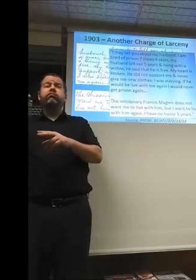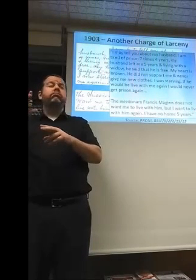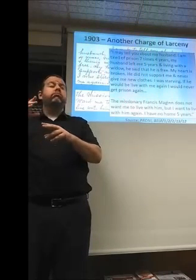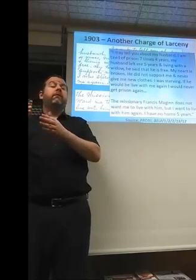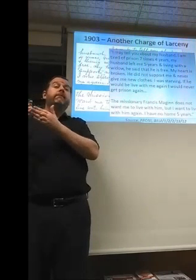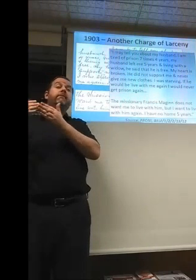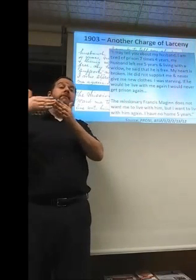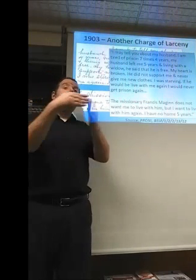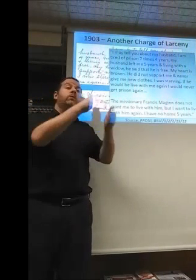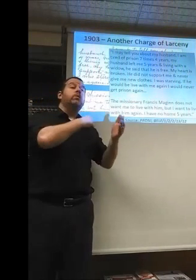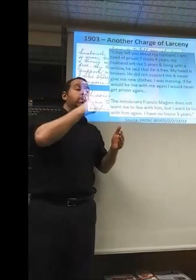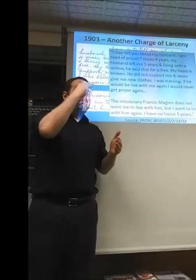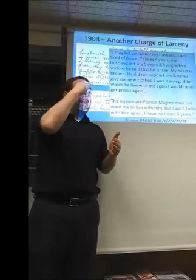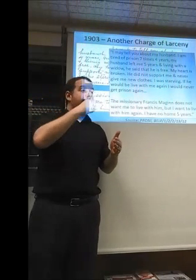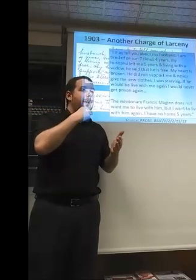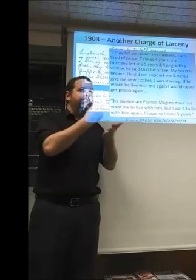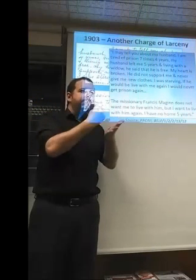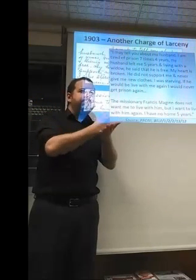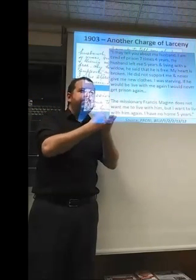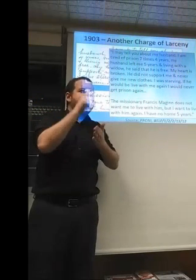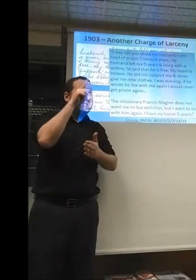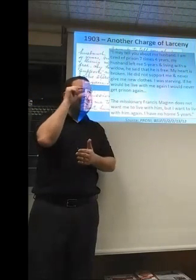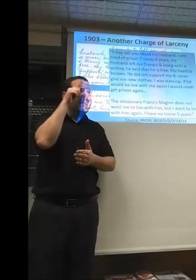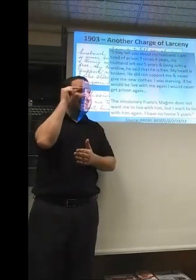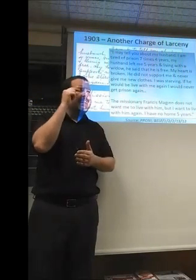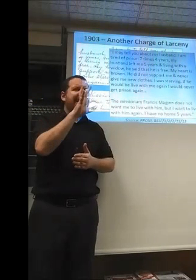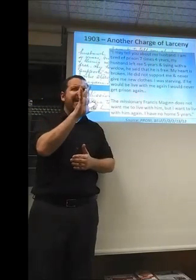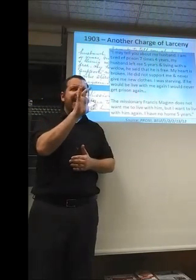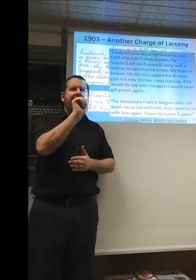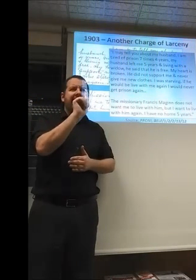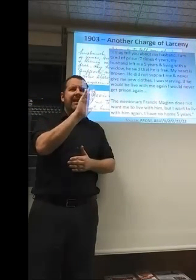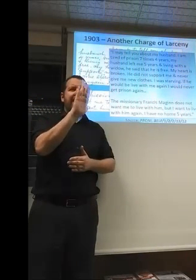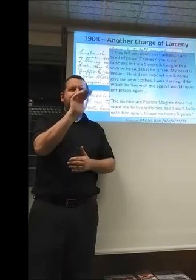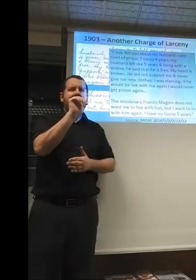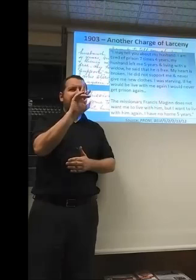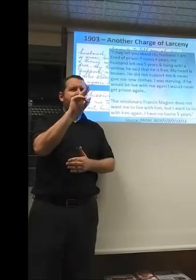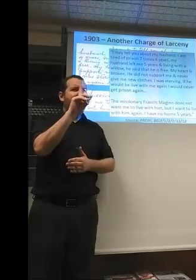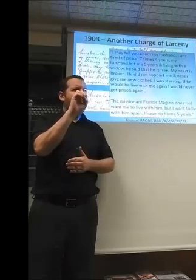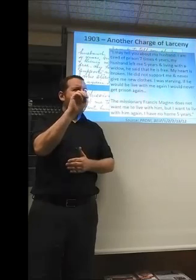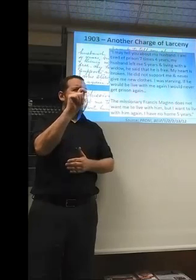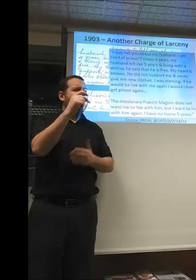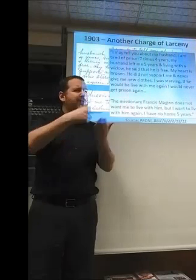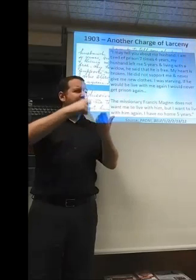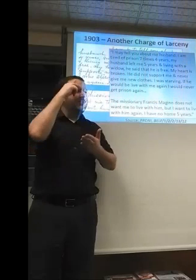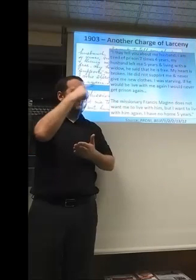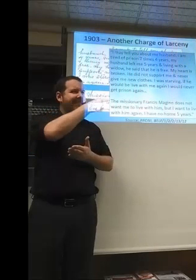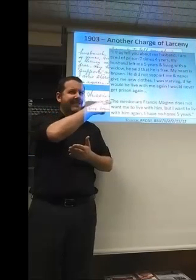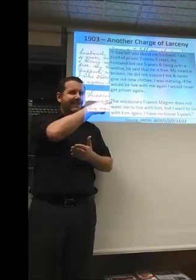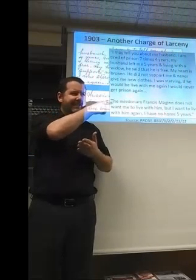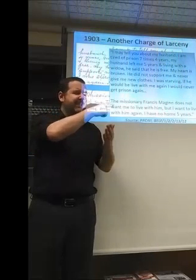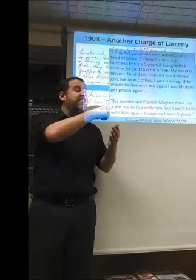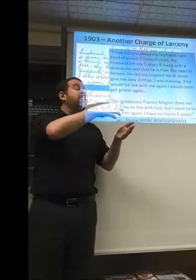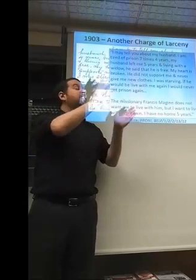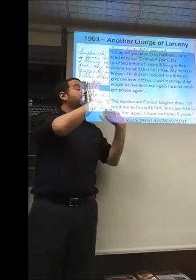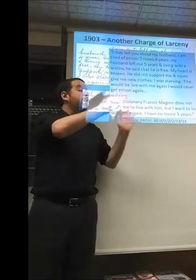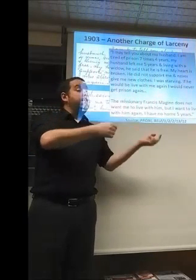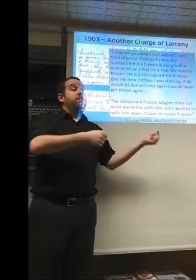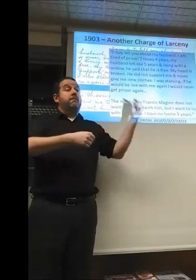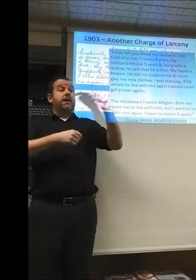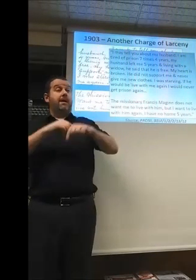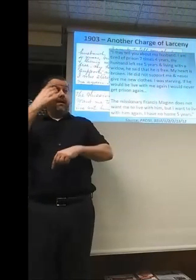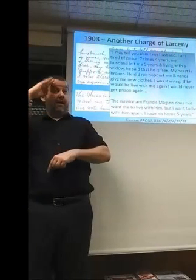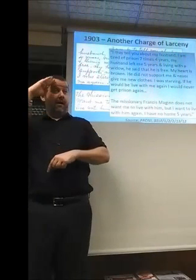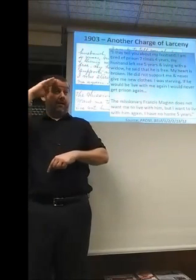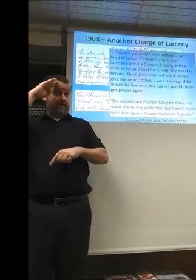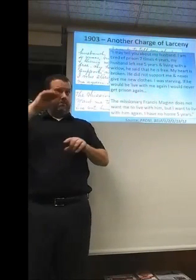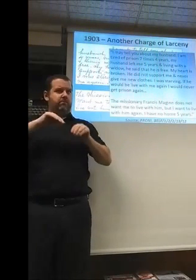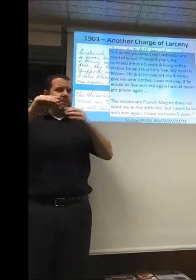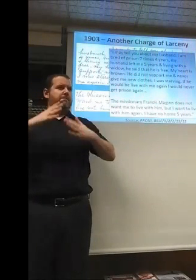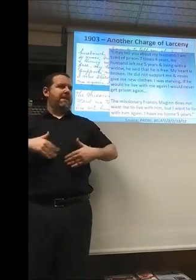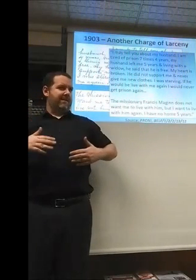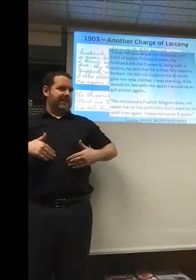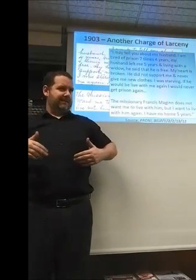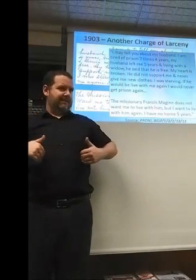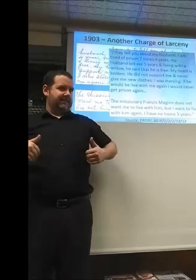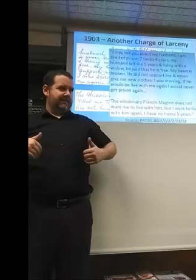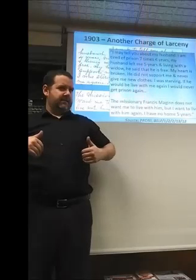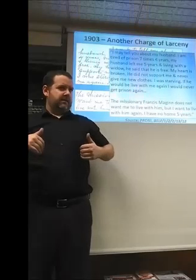people into a lineup and they get the victim to try and pick out who had committed the